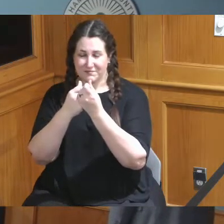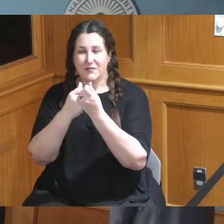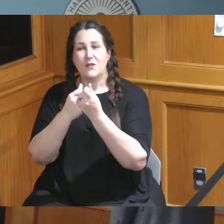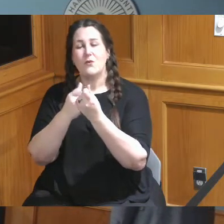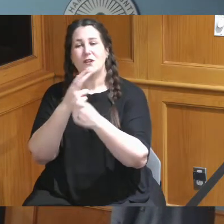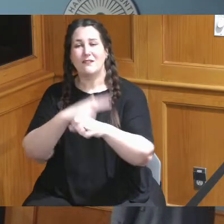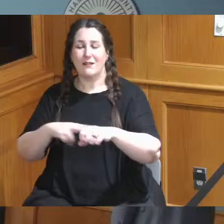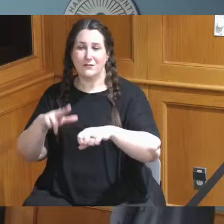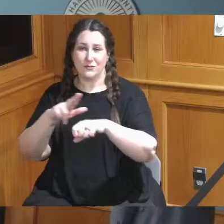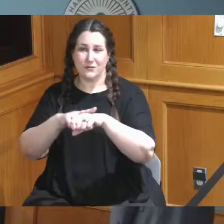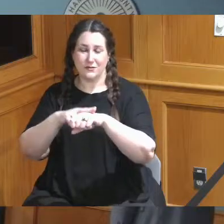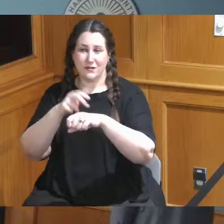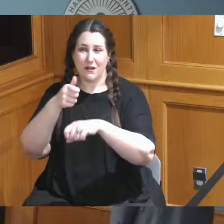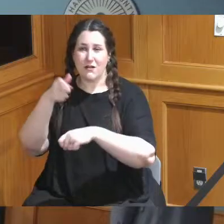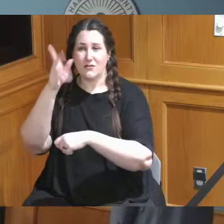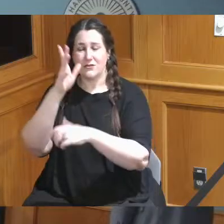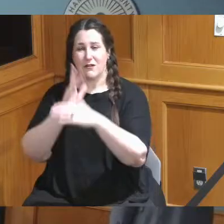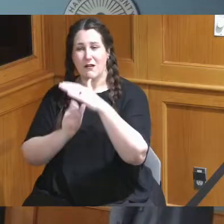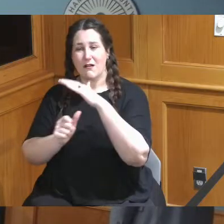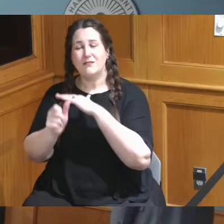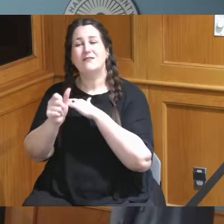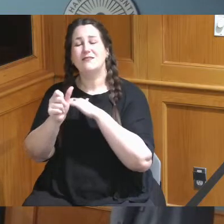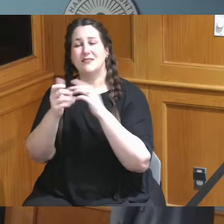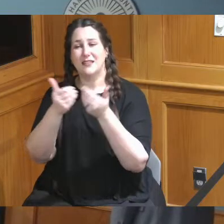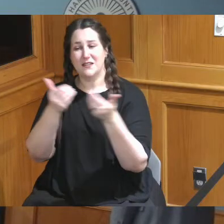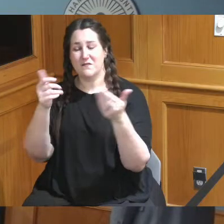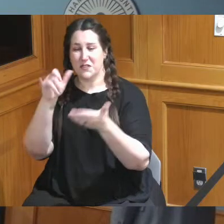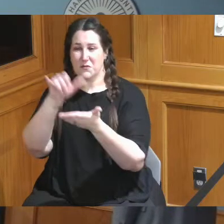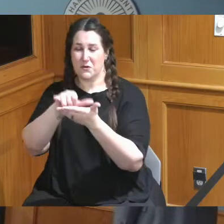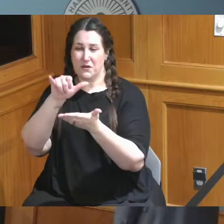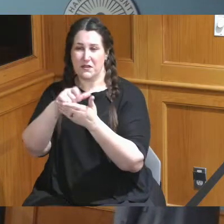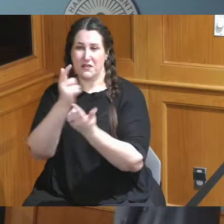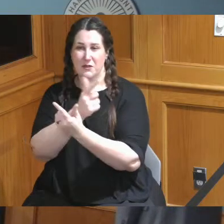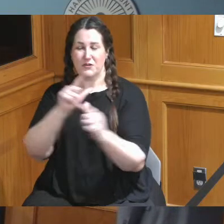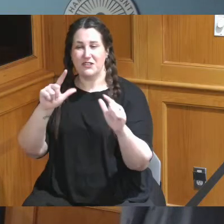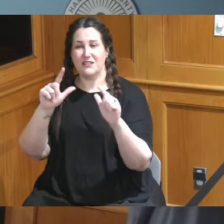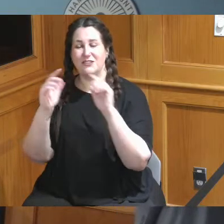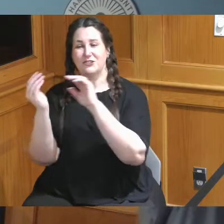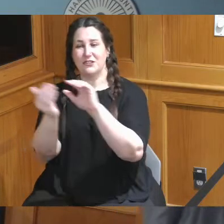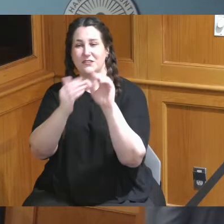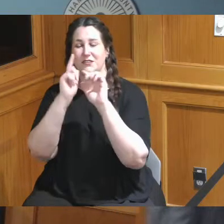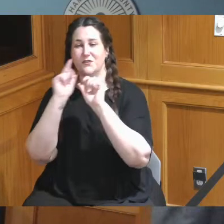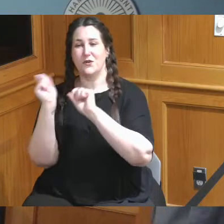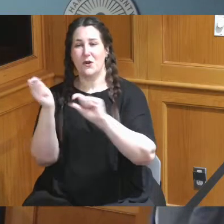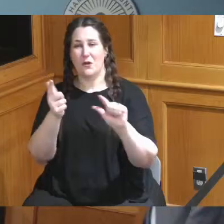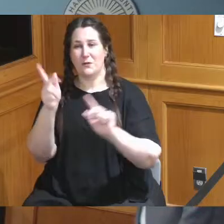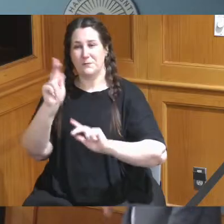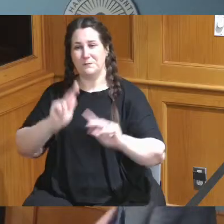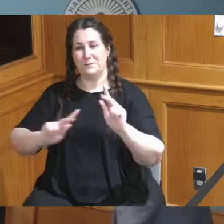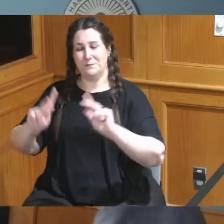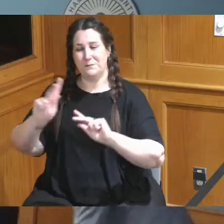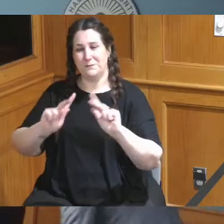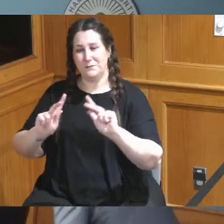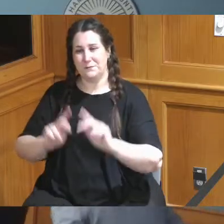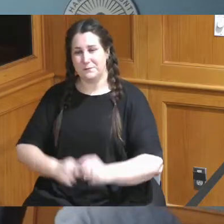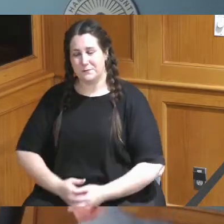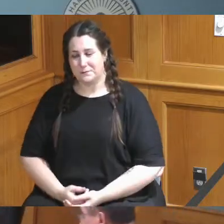one nation under God, indivisible, with liberty and justice for all.